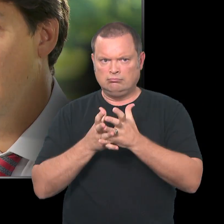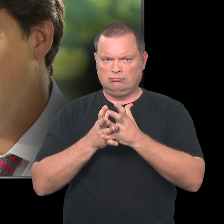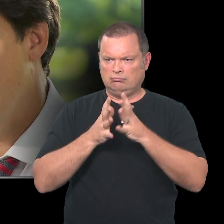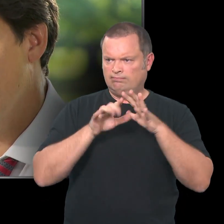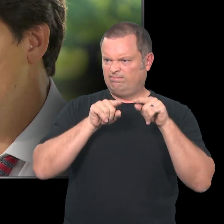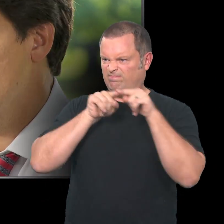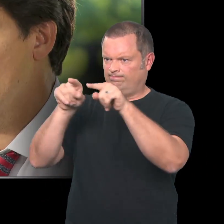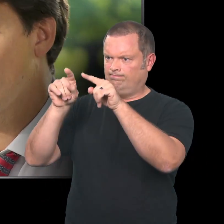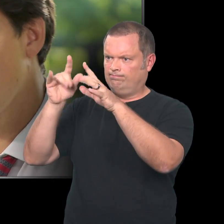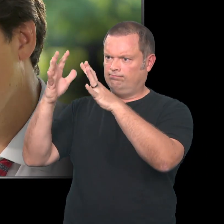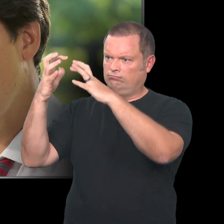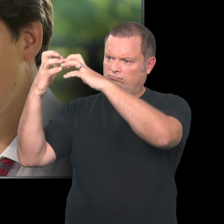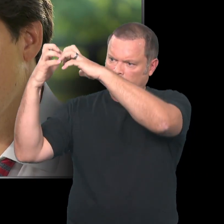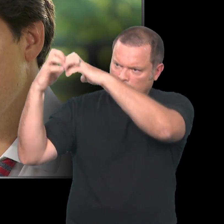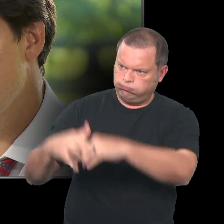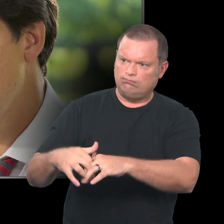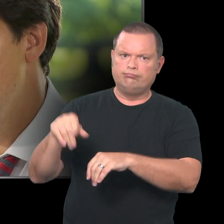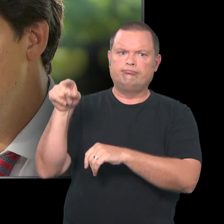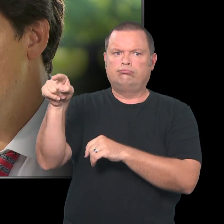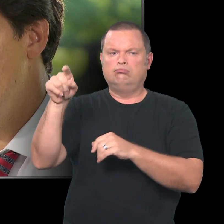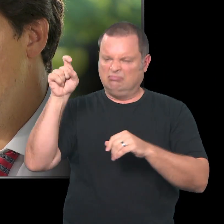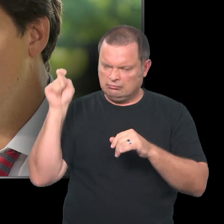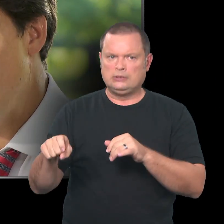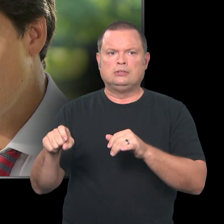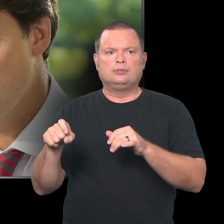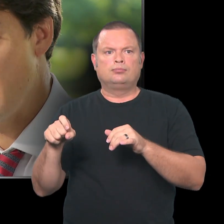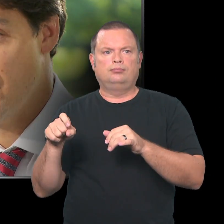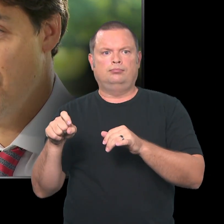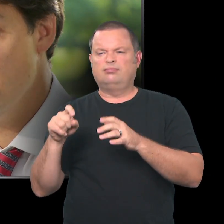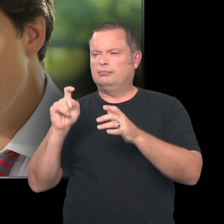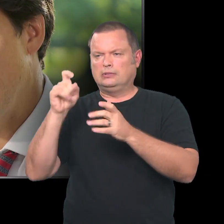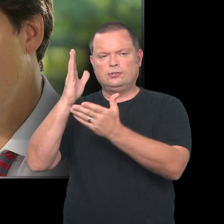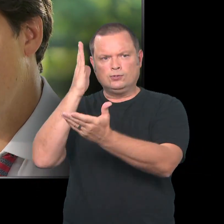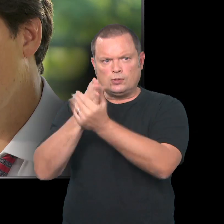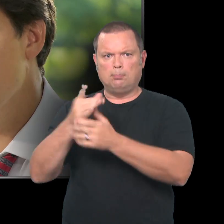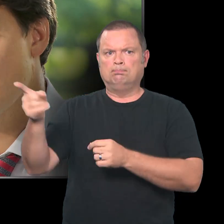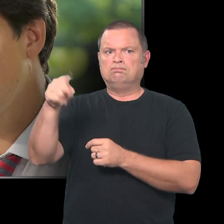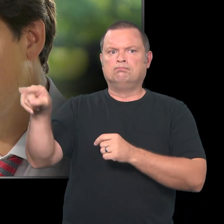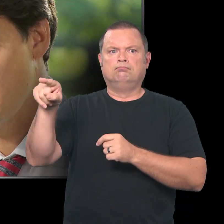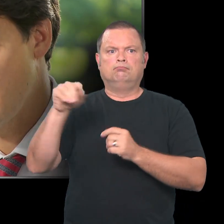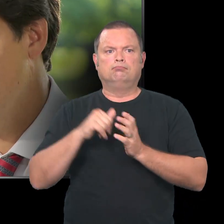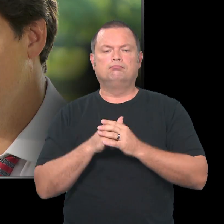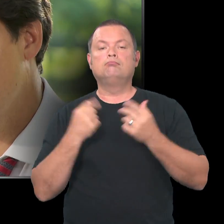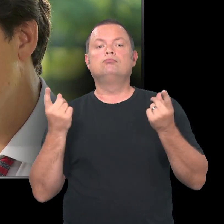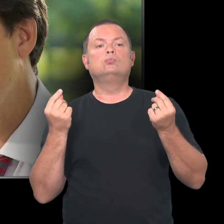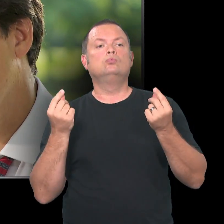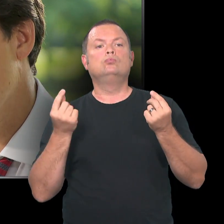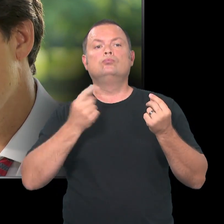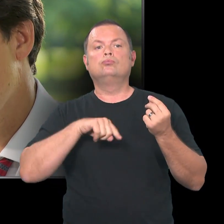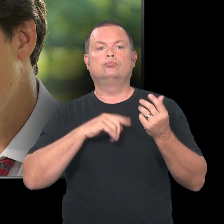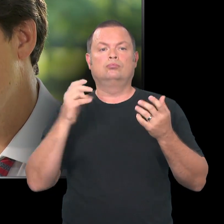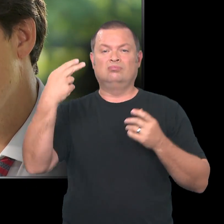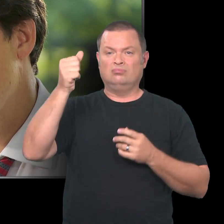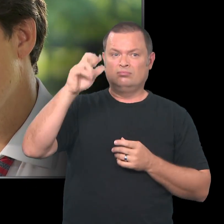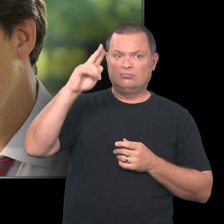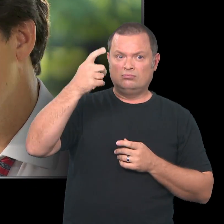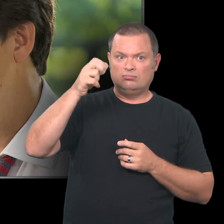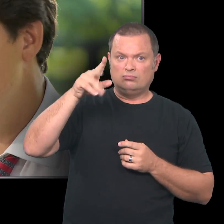of the international efforts to degrade and stop these horrible terrorists. The best way to do that, however,